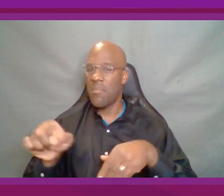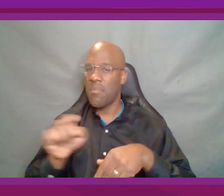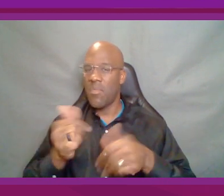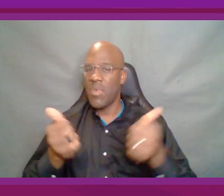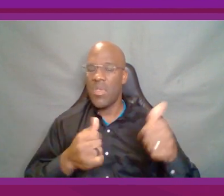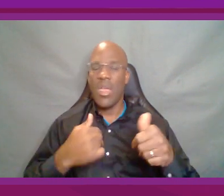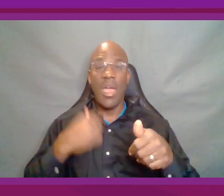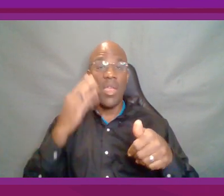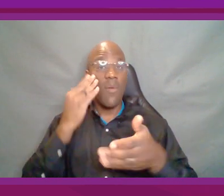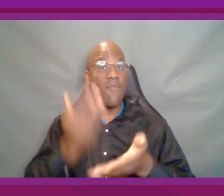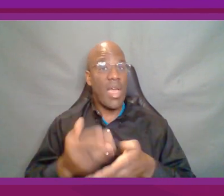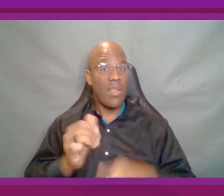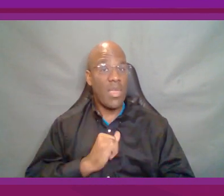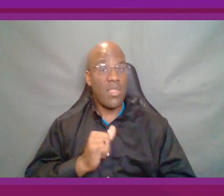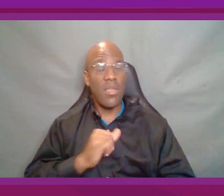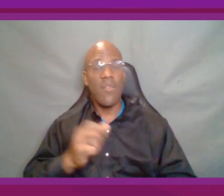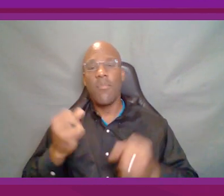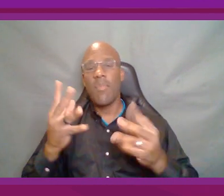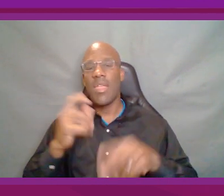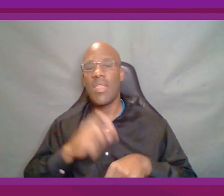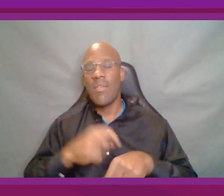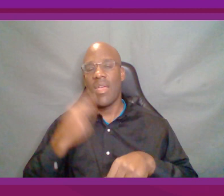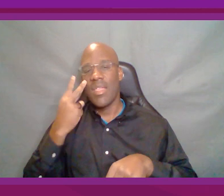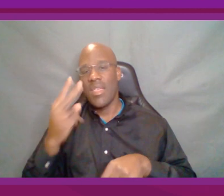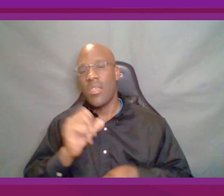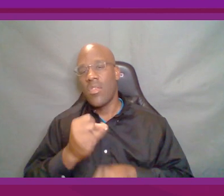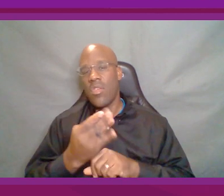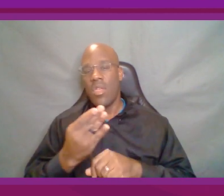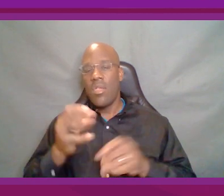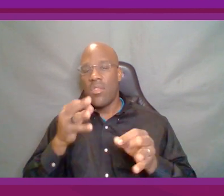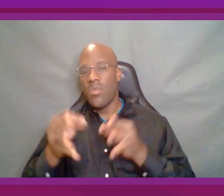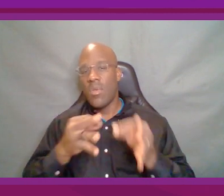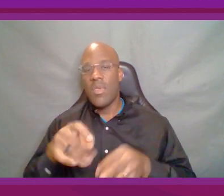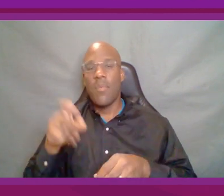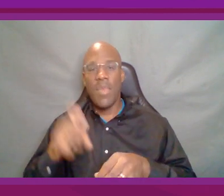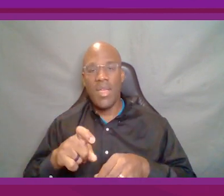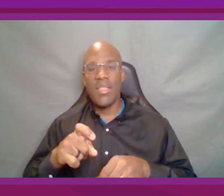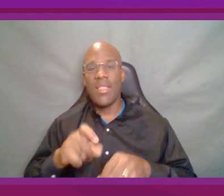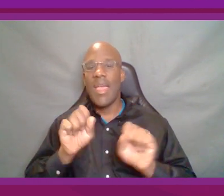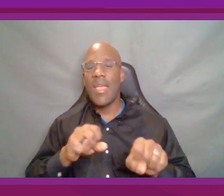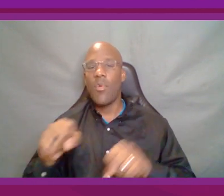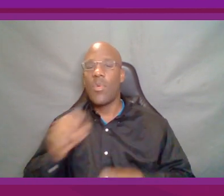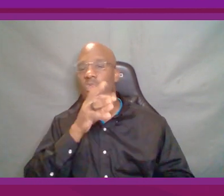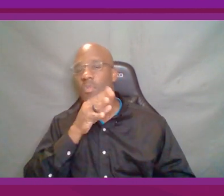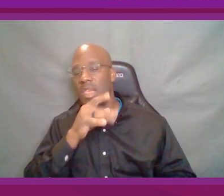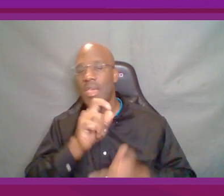so many times I personally see a job description that says need to be able to speak, read, write,